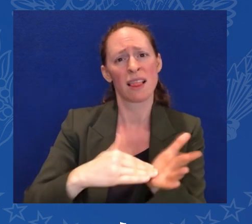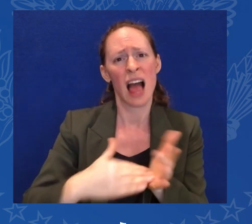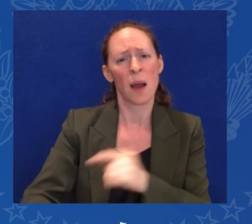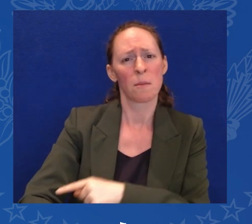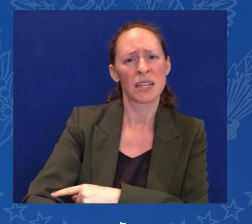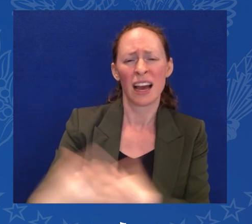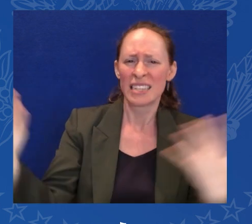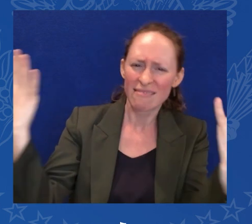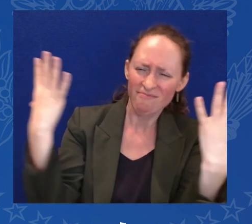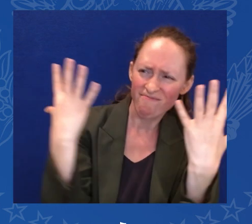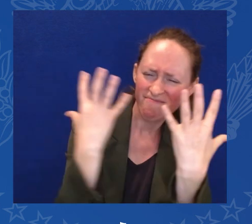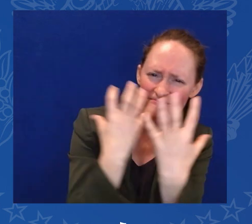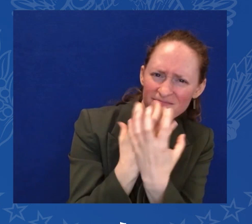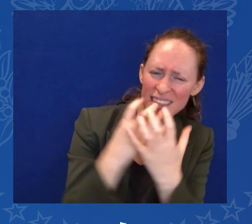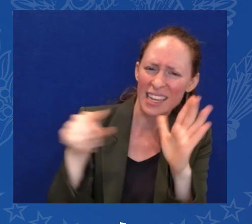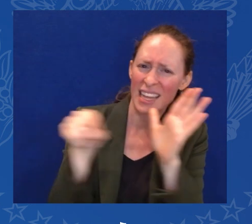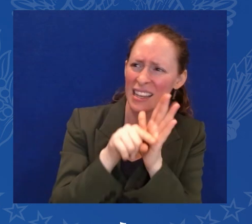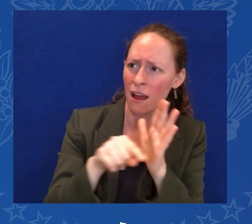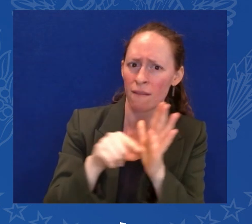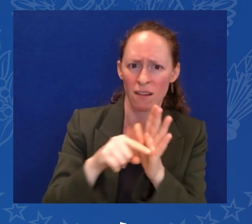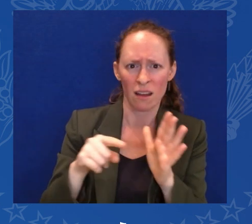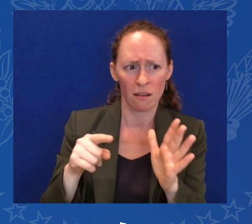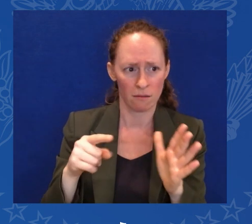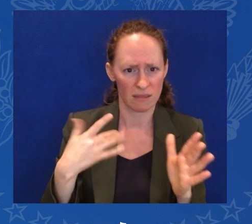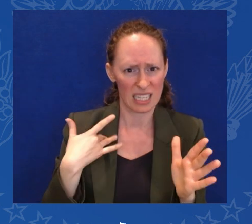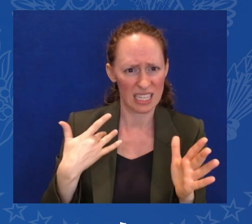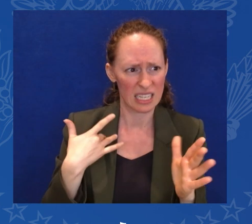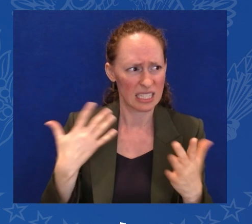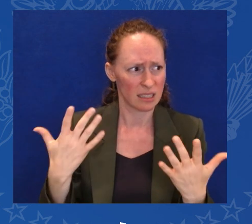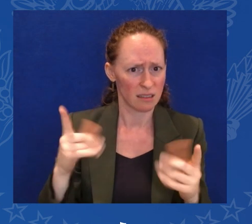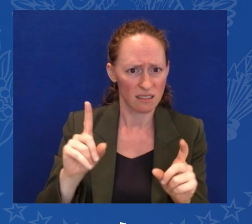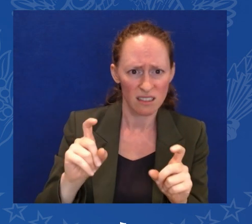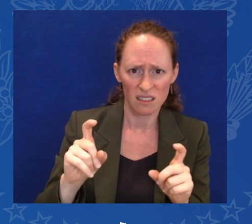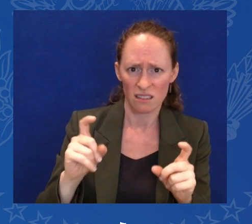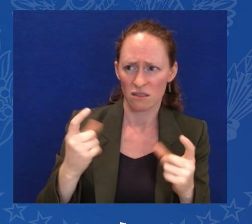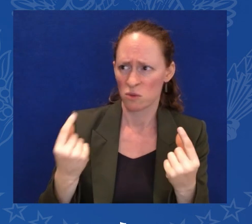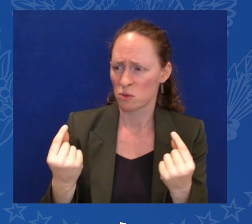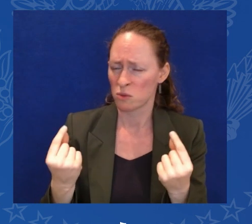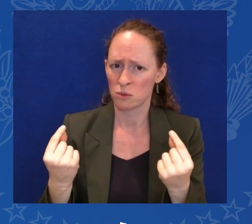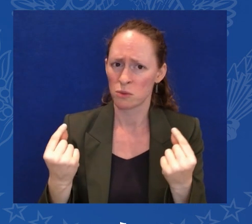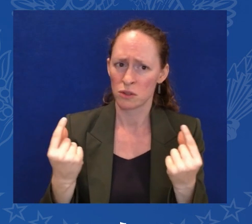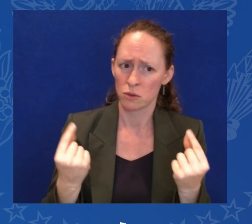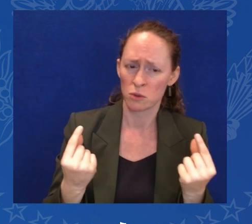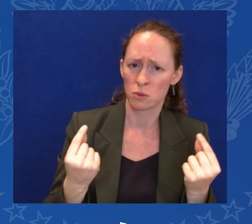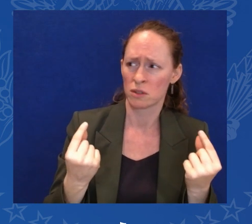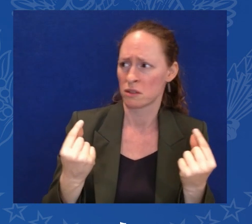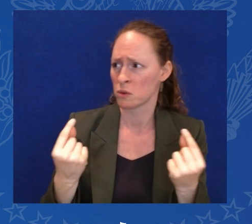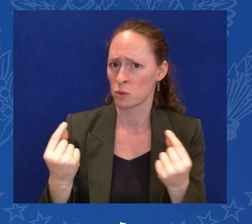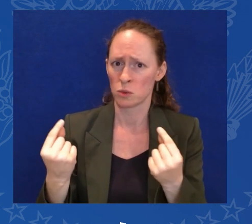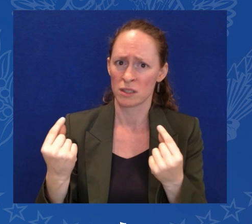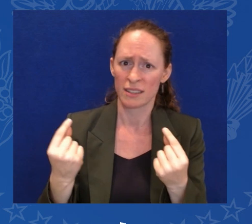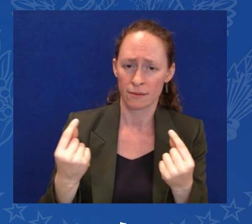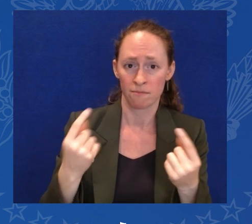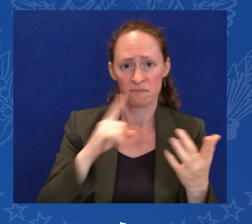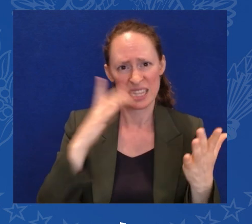I could never imagine a moment like this: standing in the light of wisdom, grace, and deliverance.